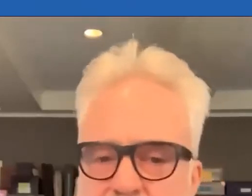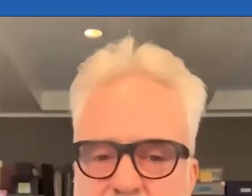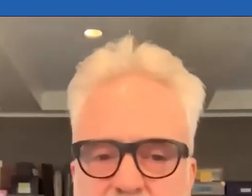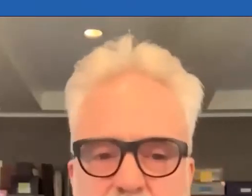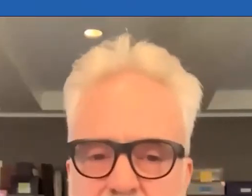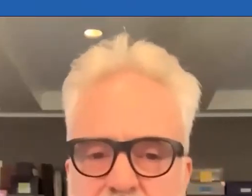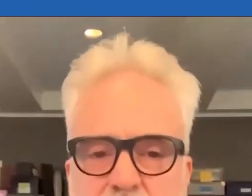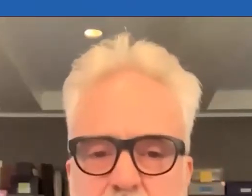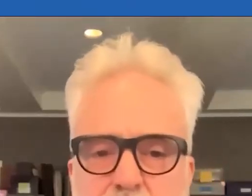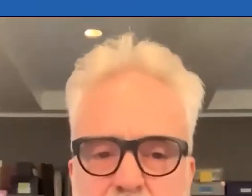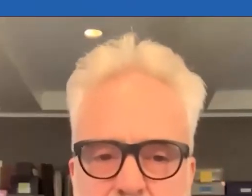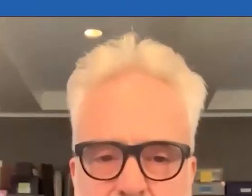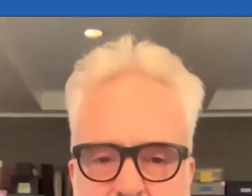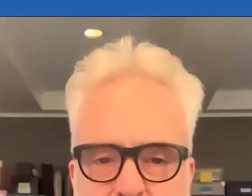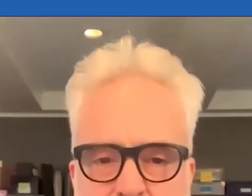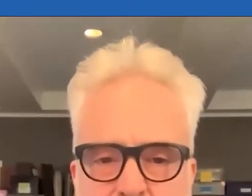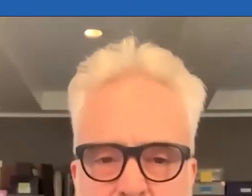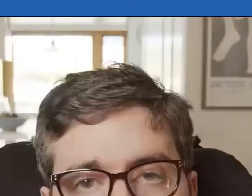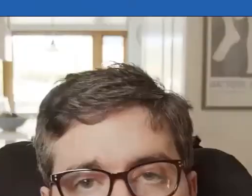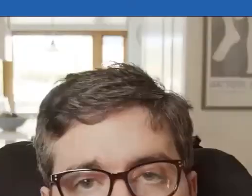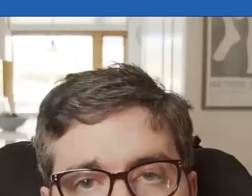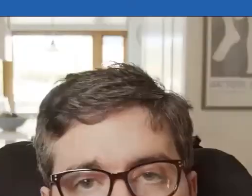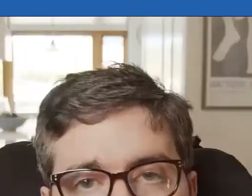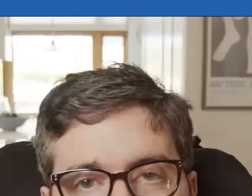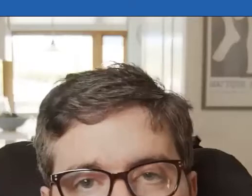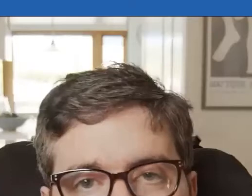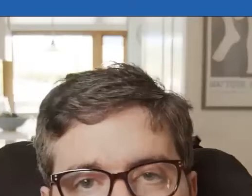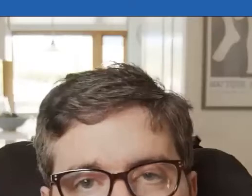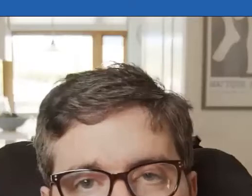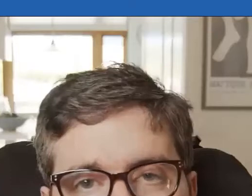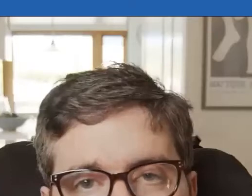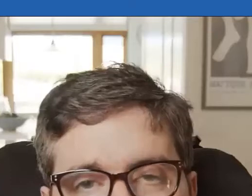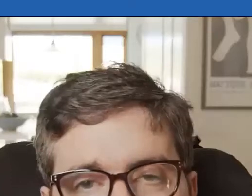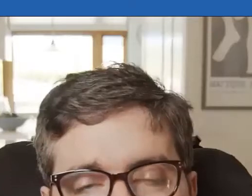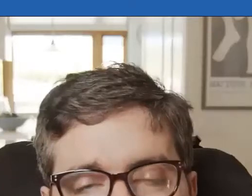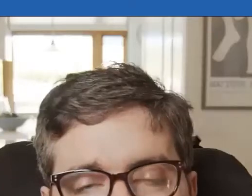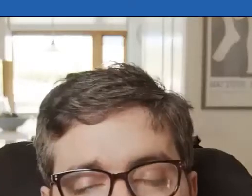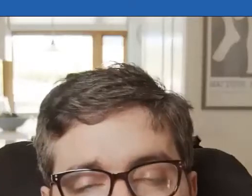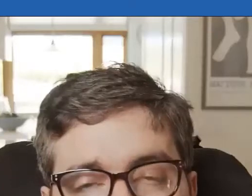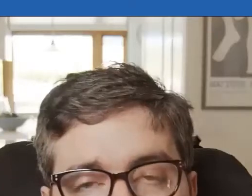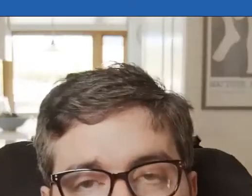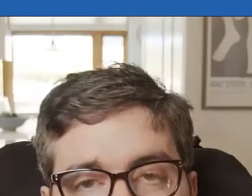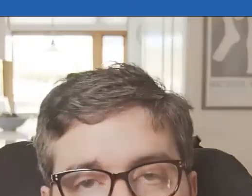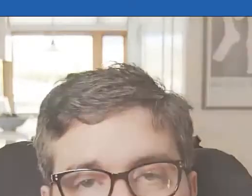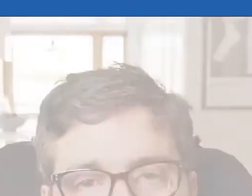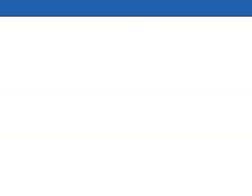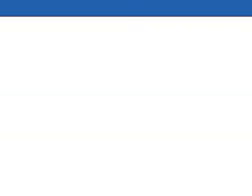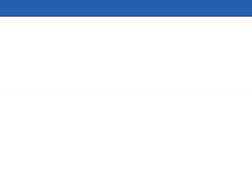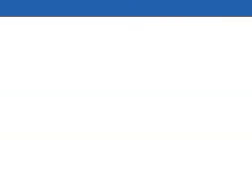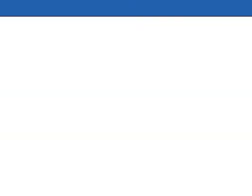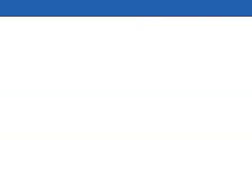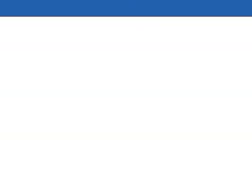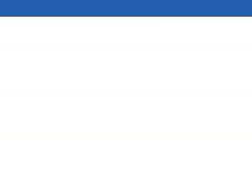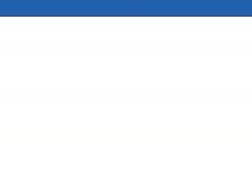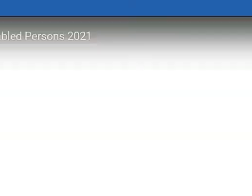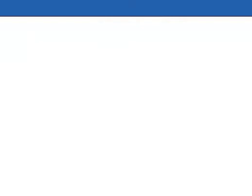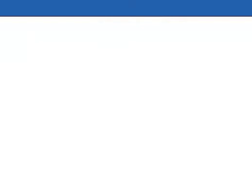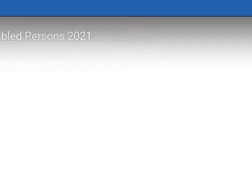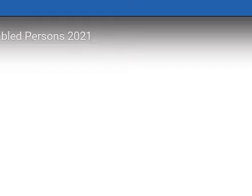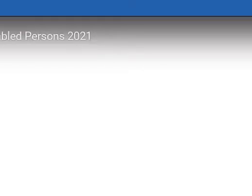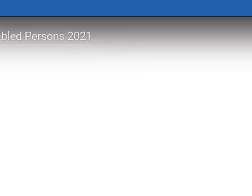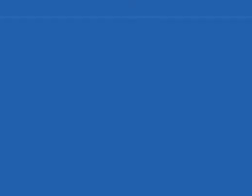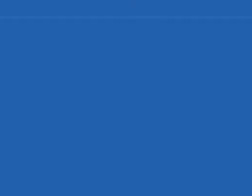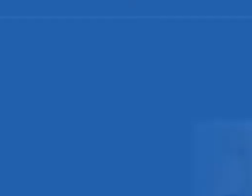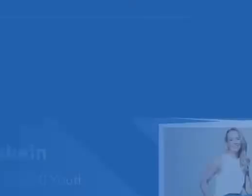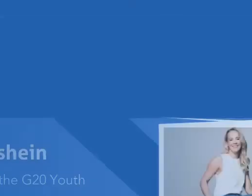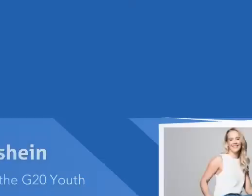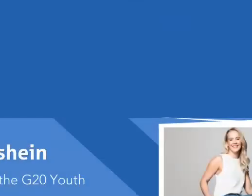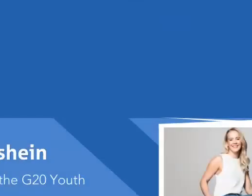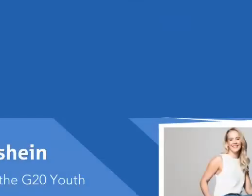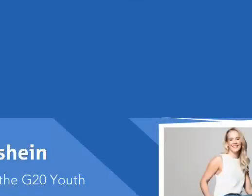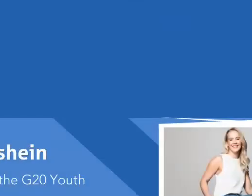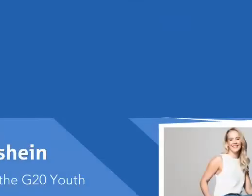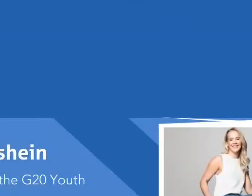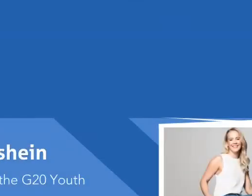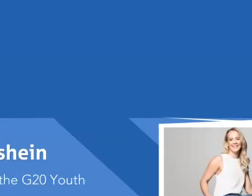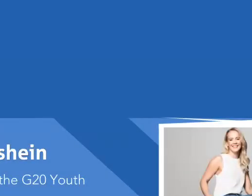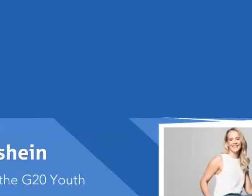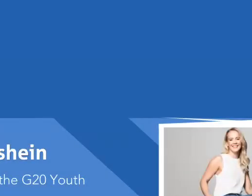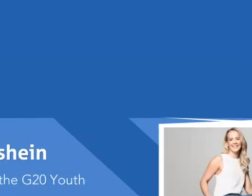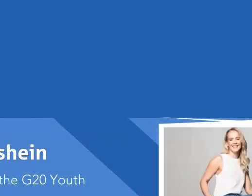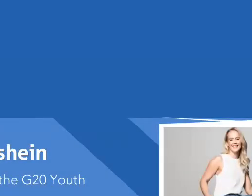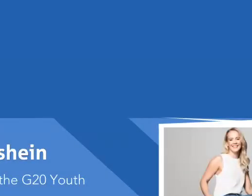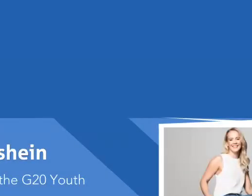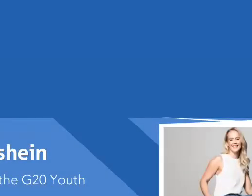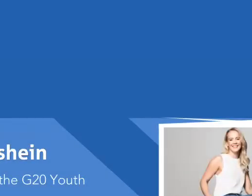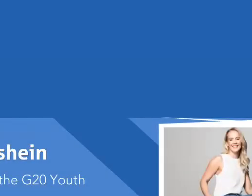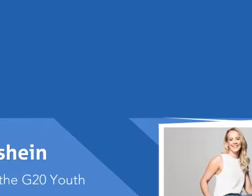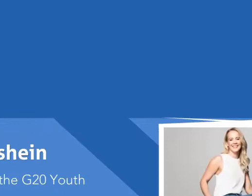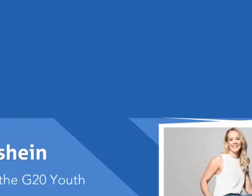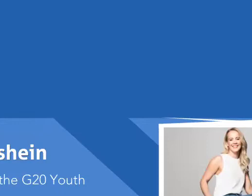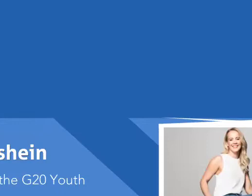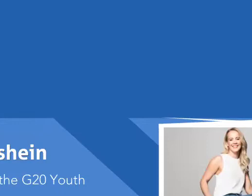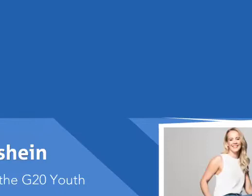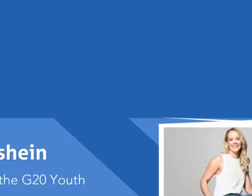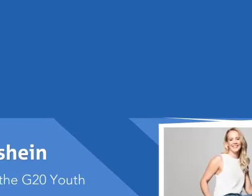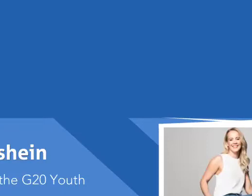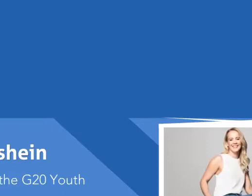continue to face so many barriers. You can help remove these. Raise your voice for inclusion.